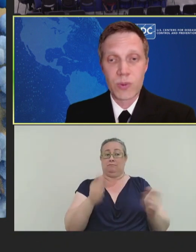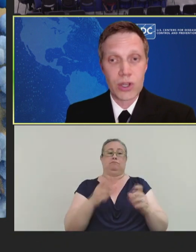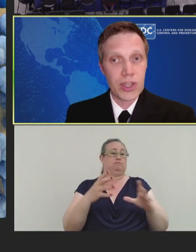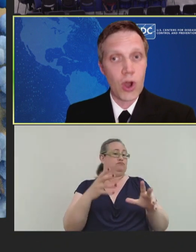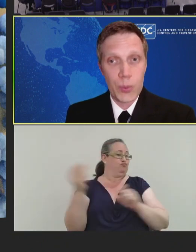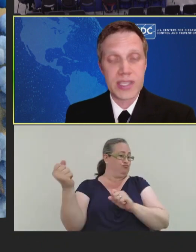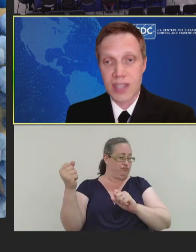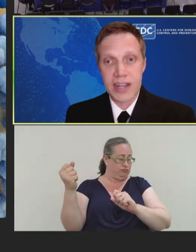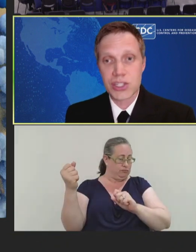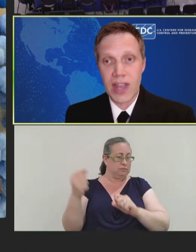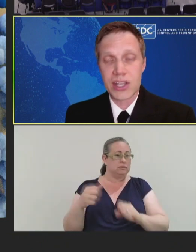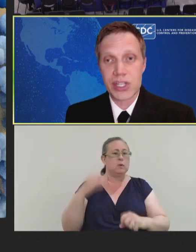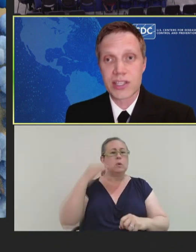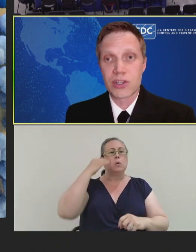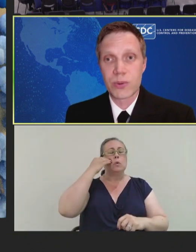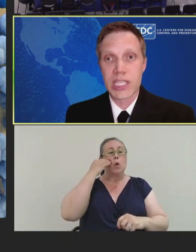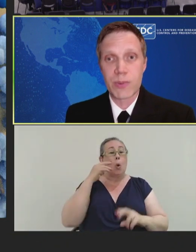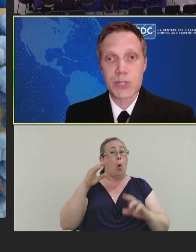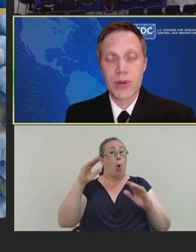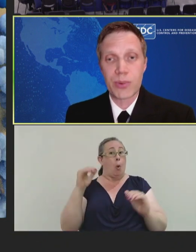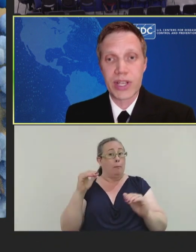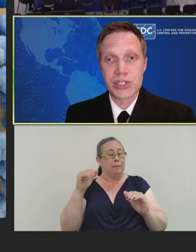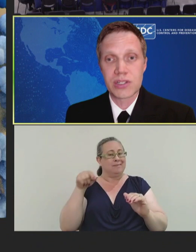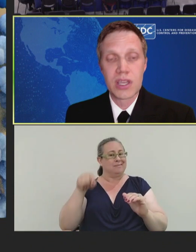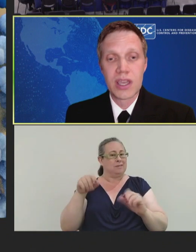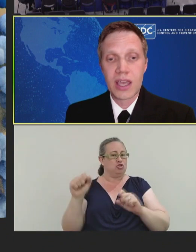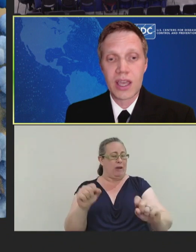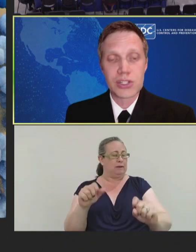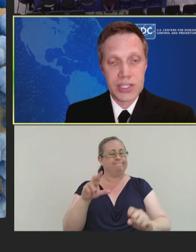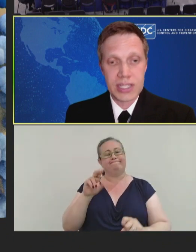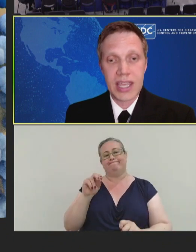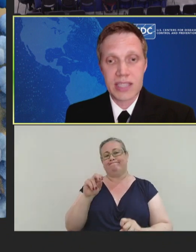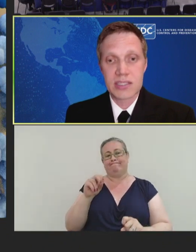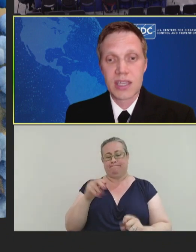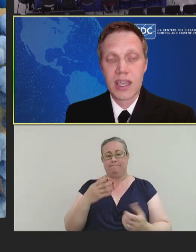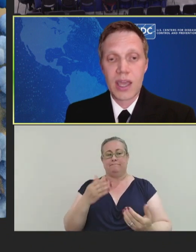know that hope is not a strategy. And so, doing as much preparation just in case.